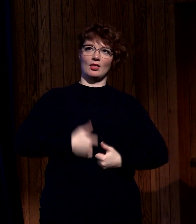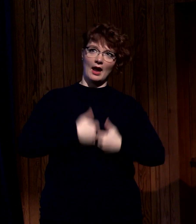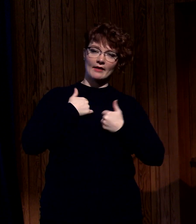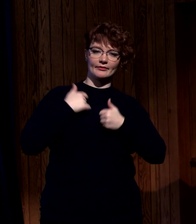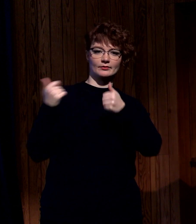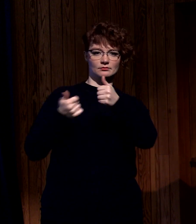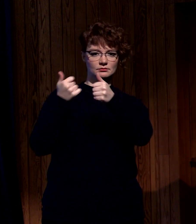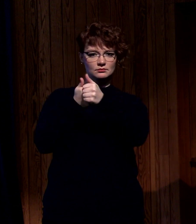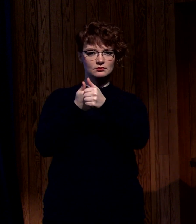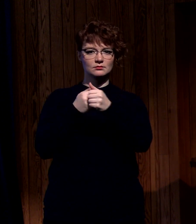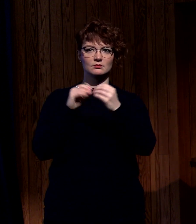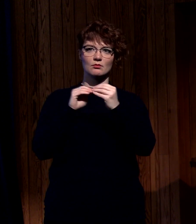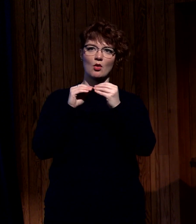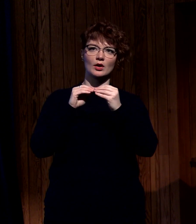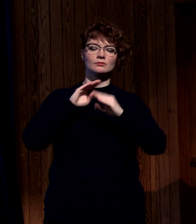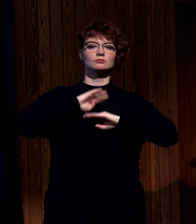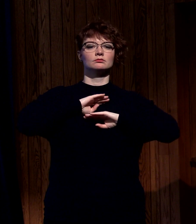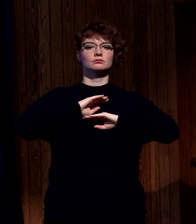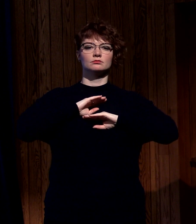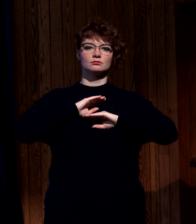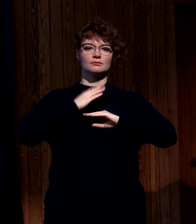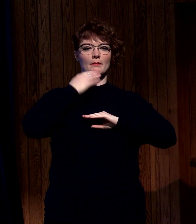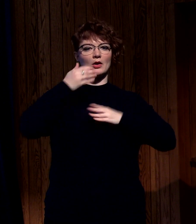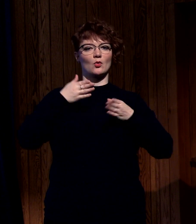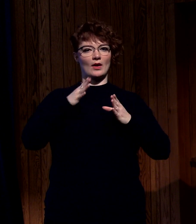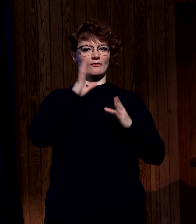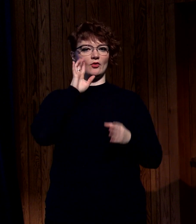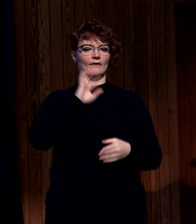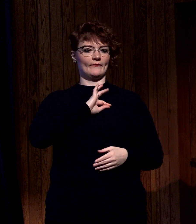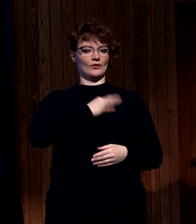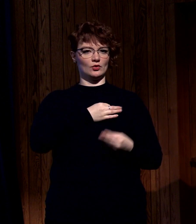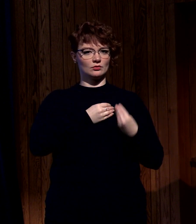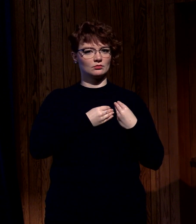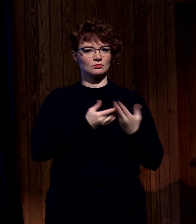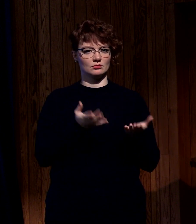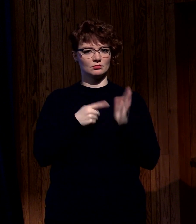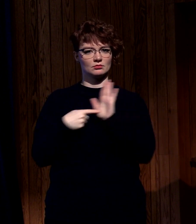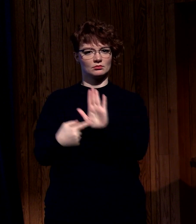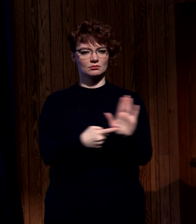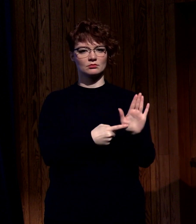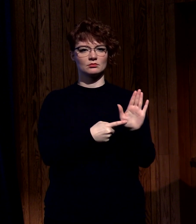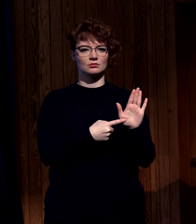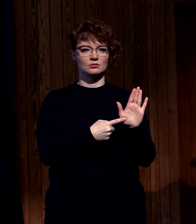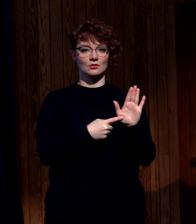more promising way to bear fruit. As the true vine, Jesus